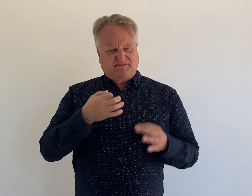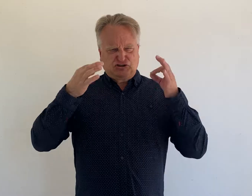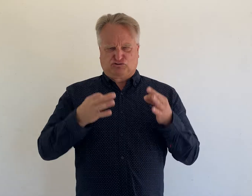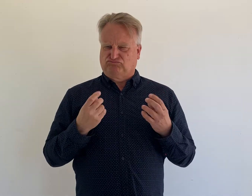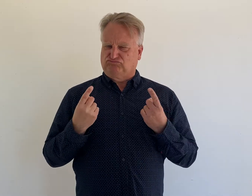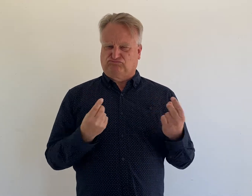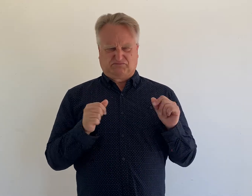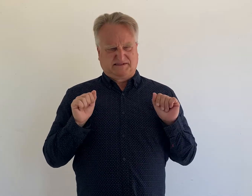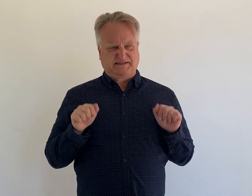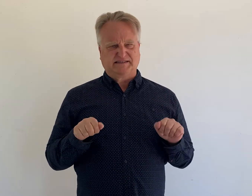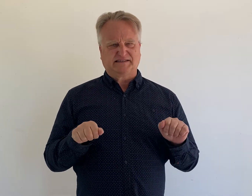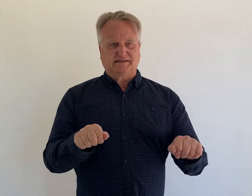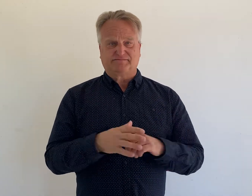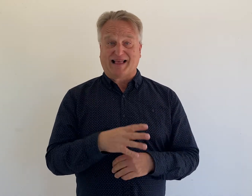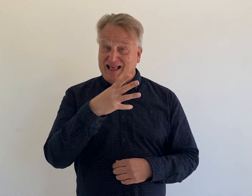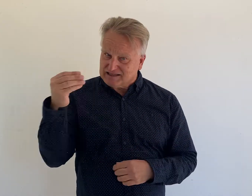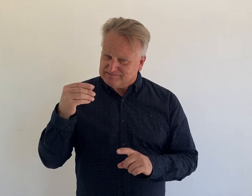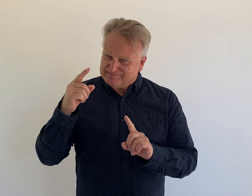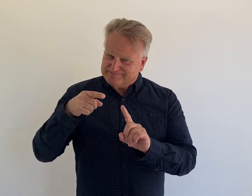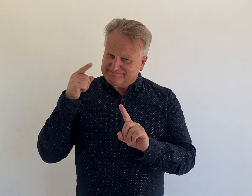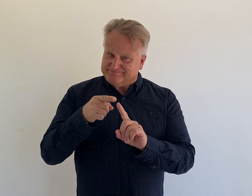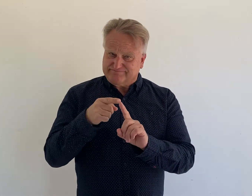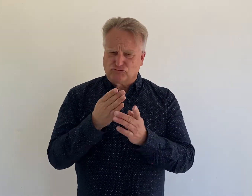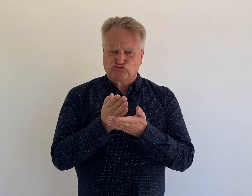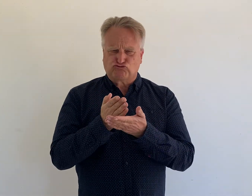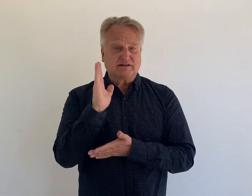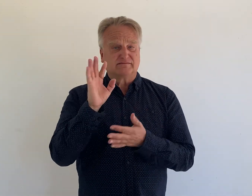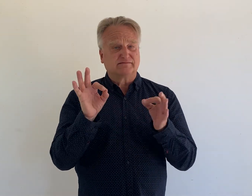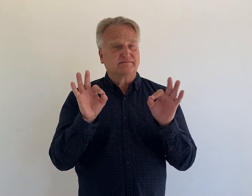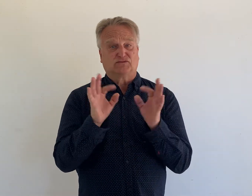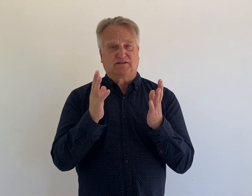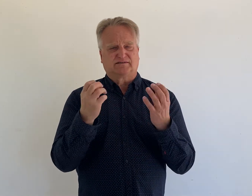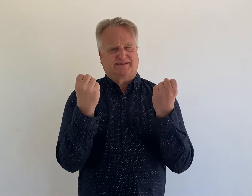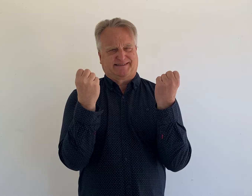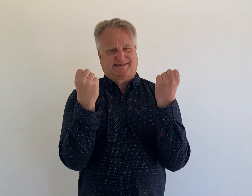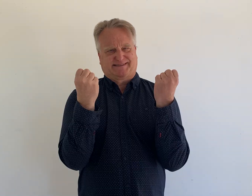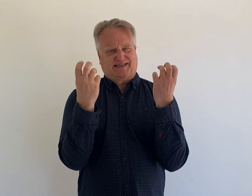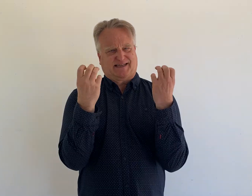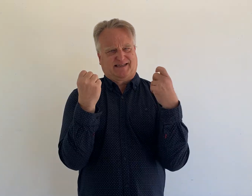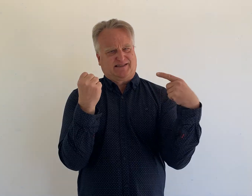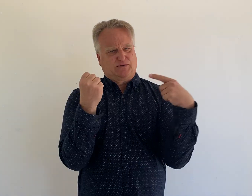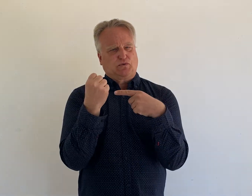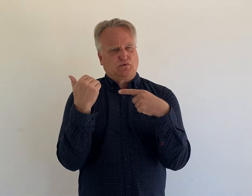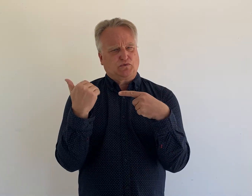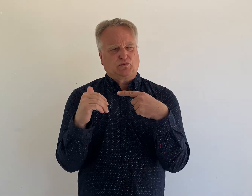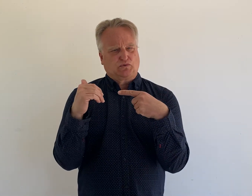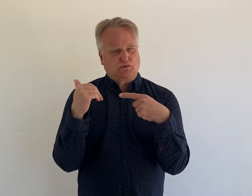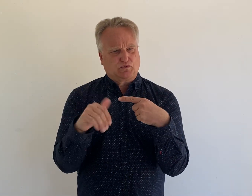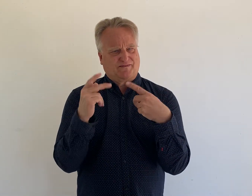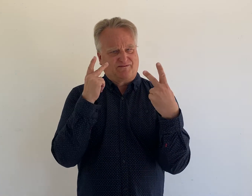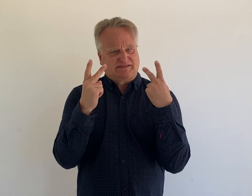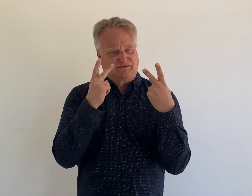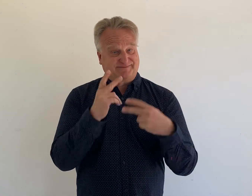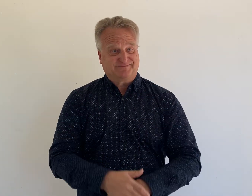self-determination, and the right to use a visual, signed language.